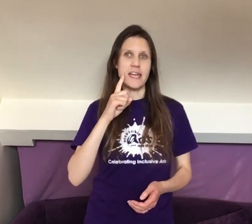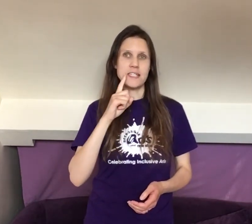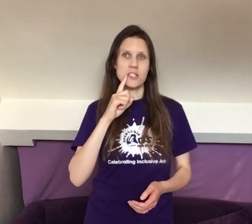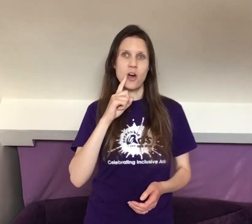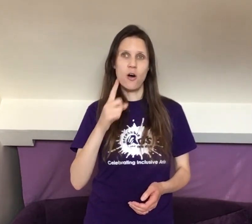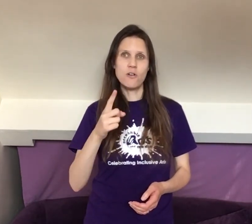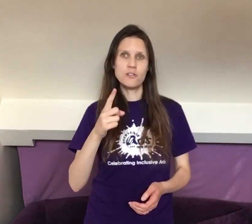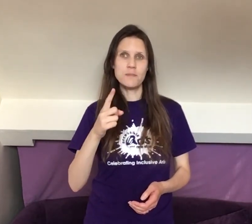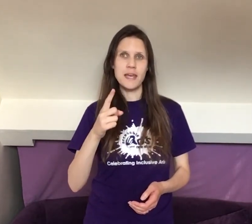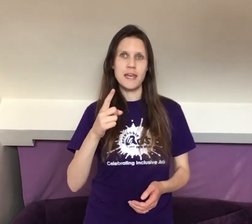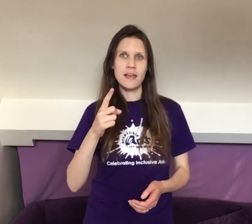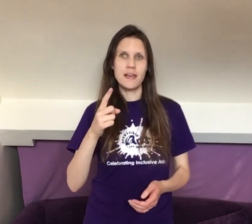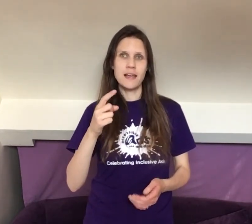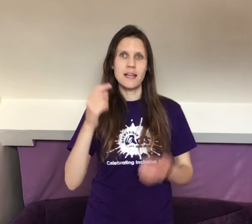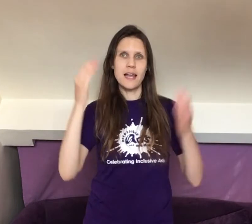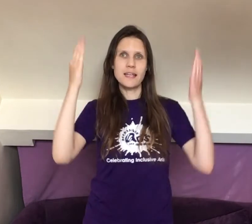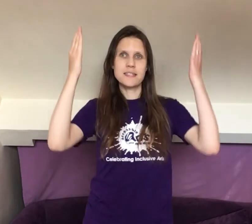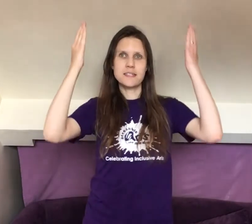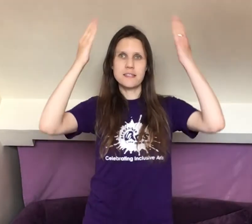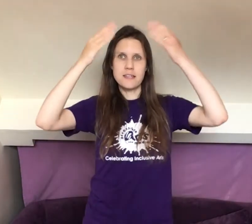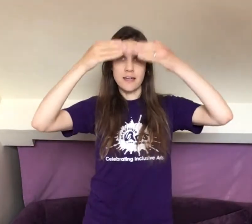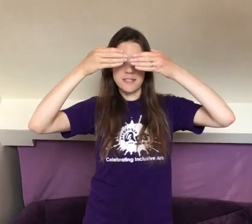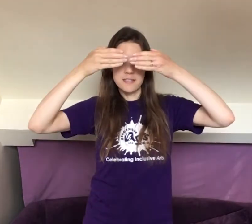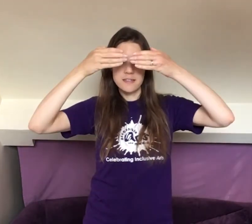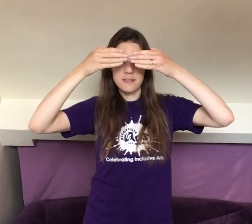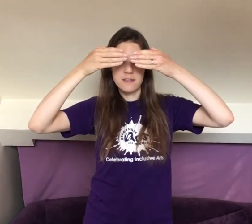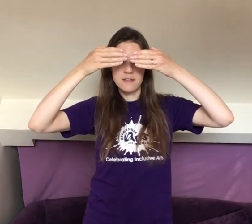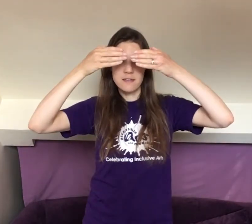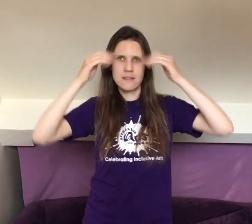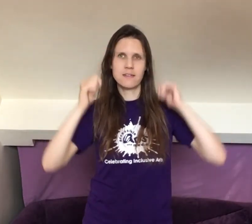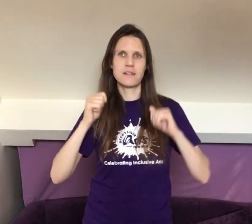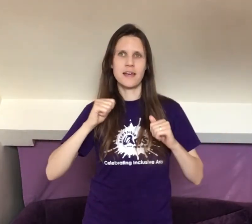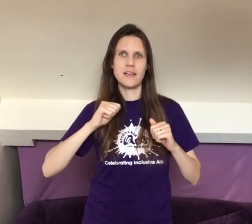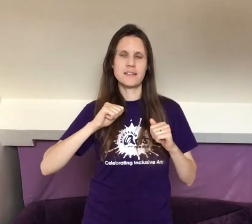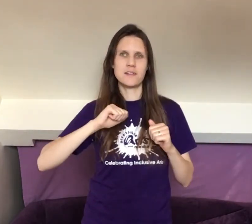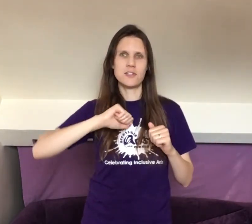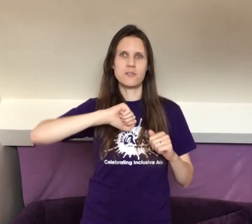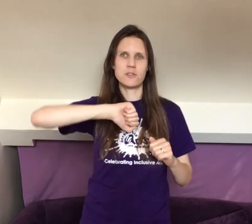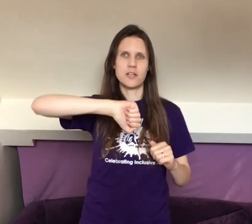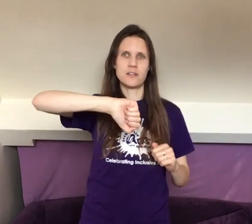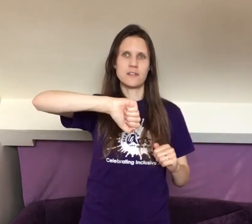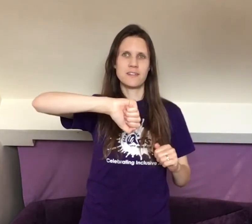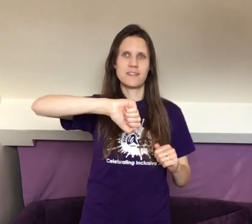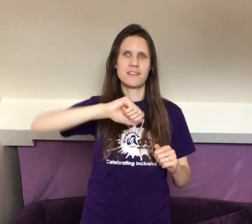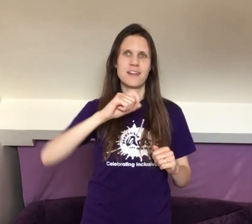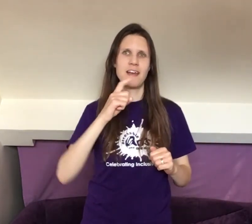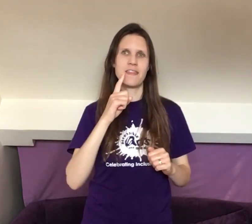They told me last night. OK, so it’s your turn.